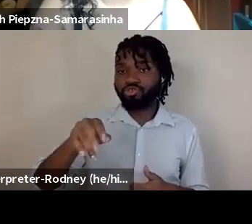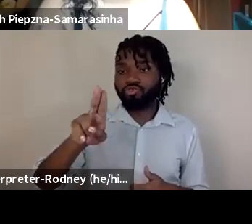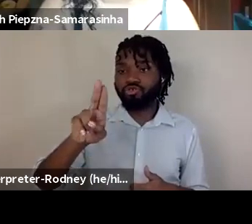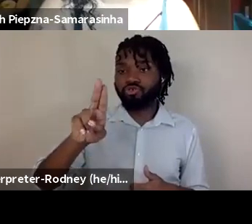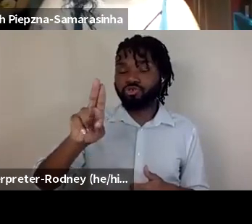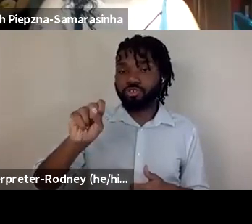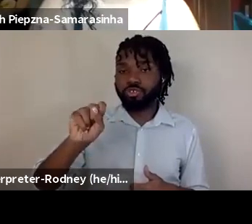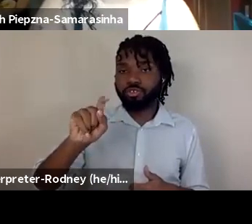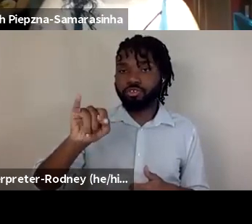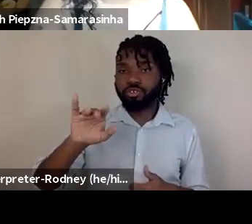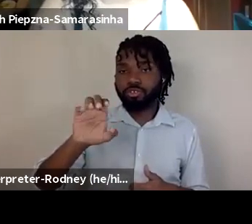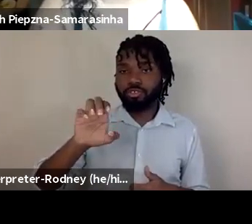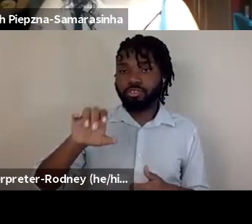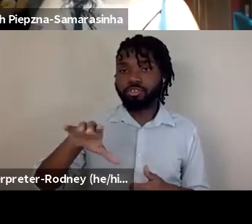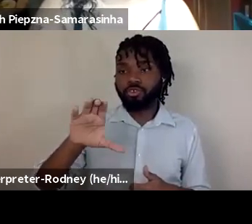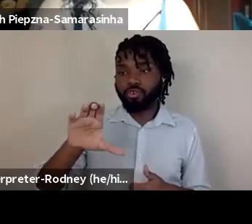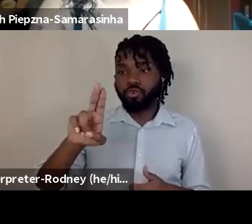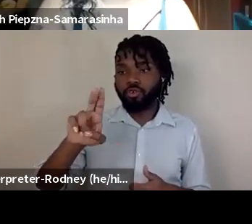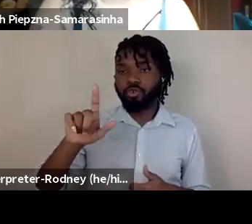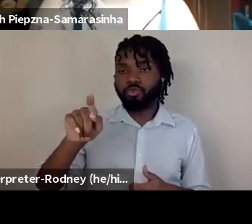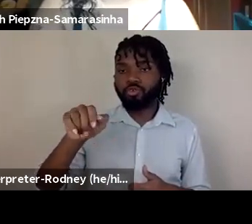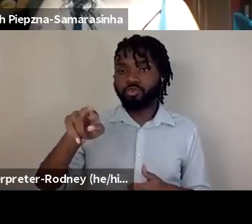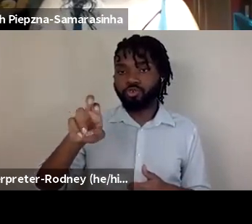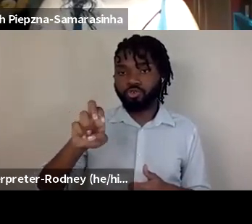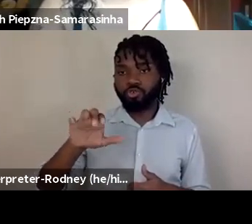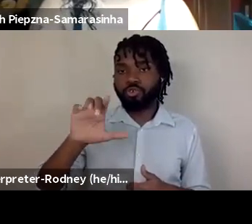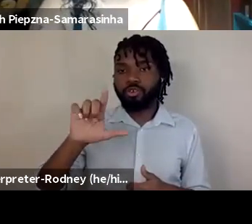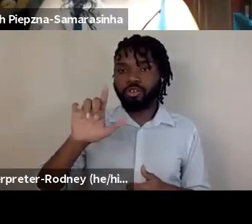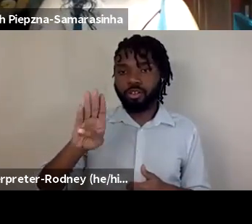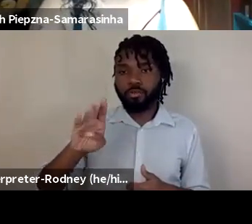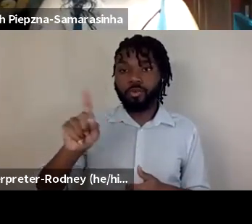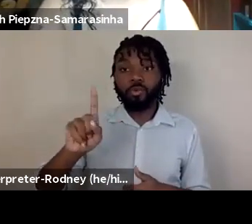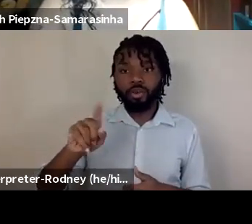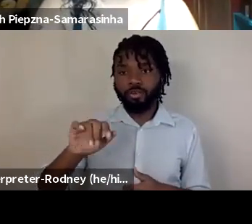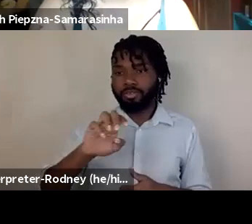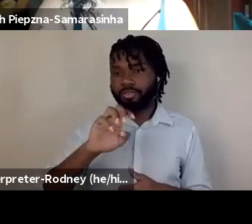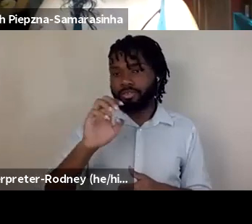in East Oakland, which was founded by Stacey Park Milbern